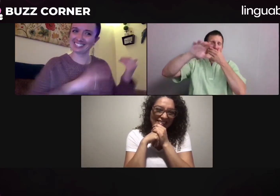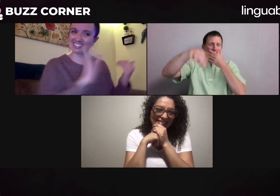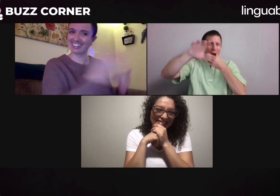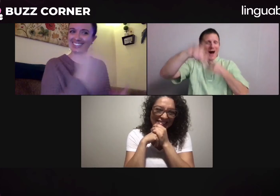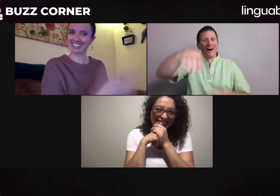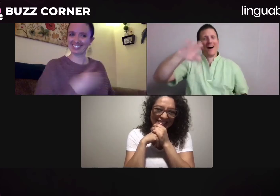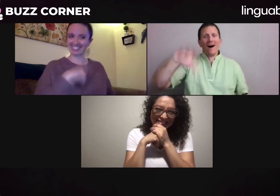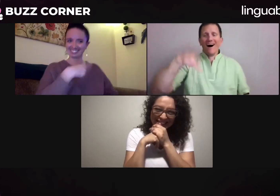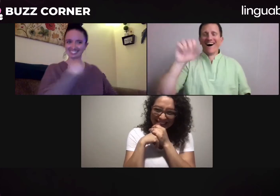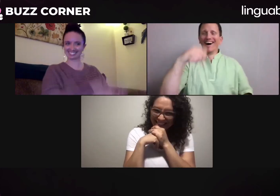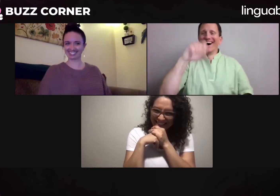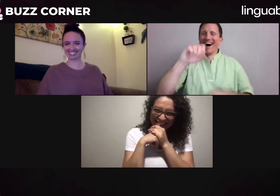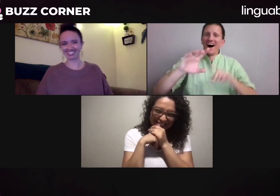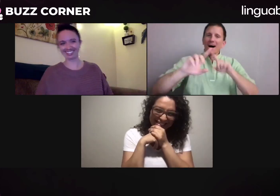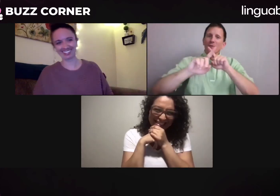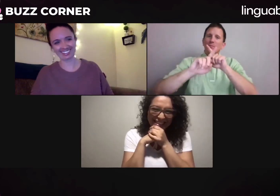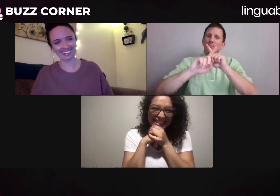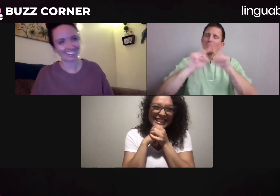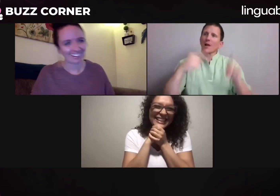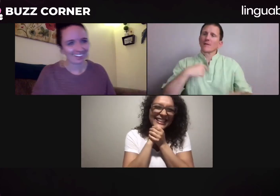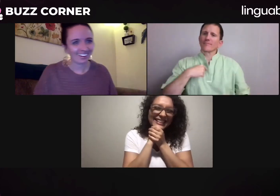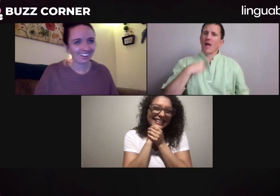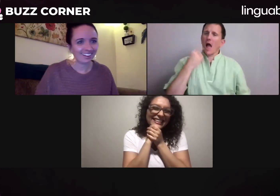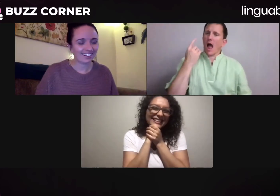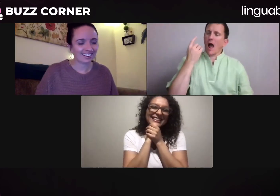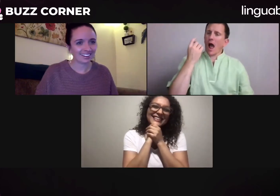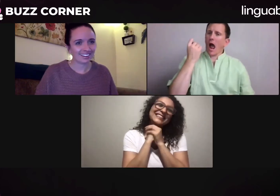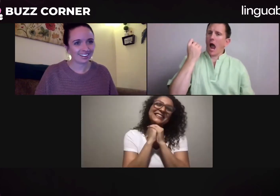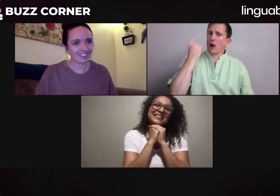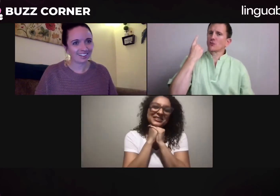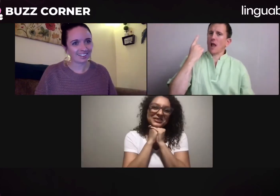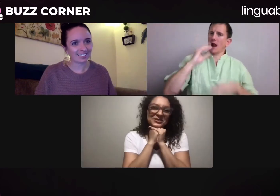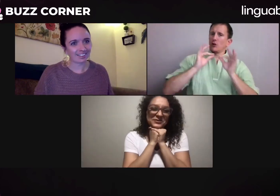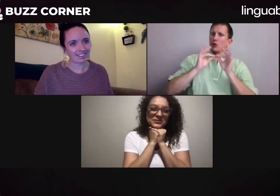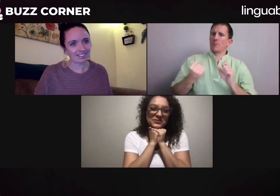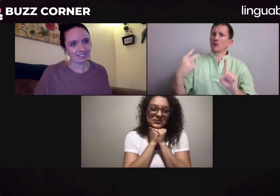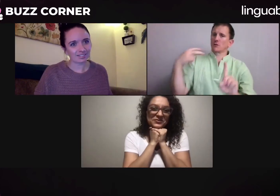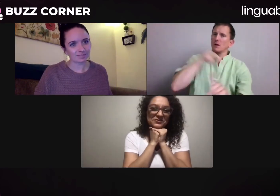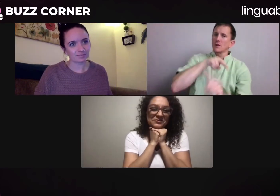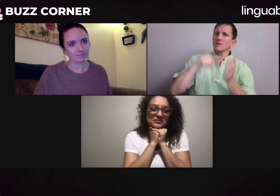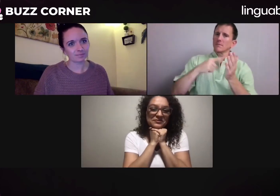Right, right, right. But okay, I do understand interpreters’ perspective, too, sometimes,